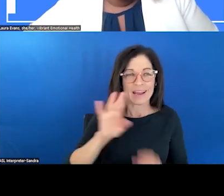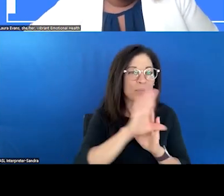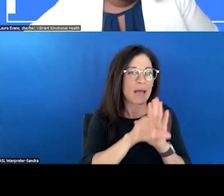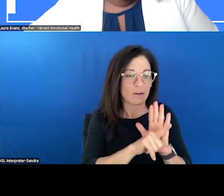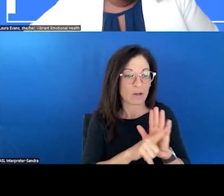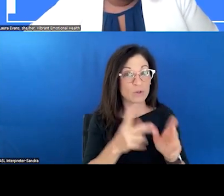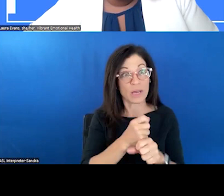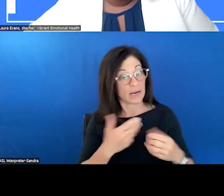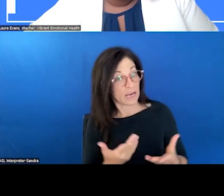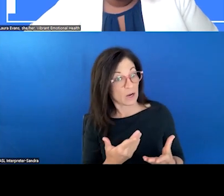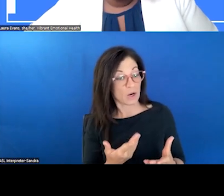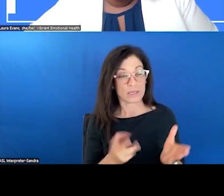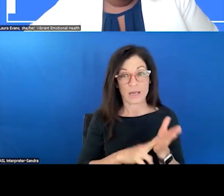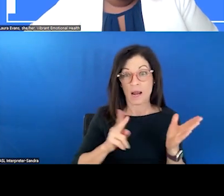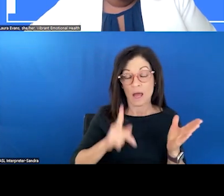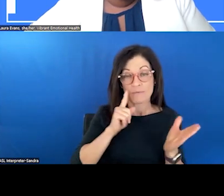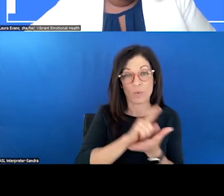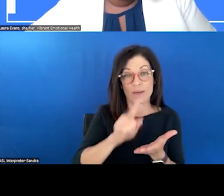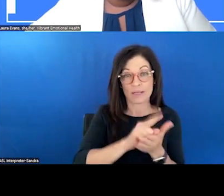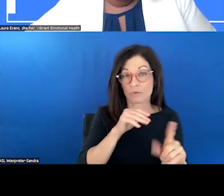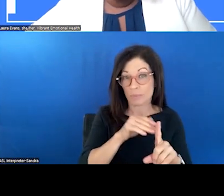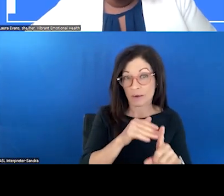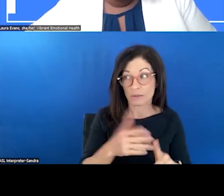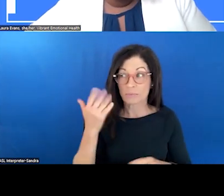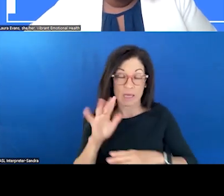SIGN UP FOR WEEKLY REMINDERS AND VIDEOS AND YOU CAN SEE PREVIOUS